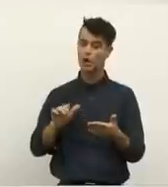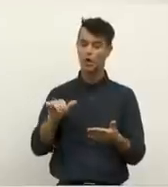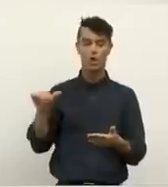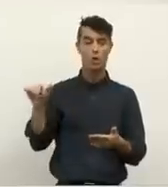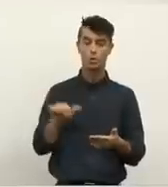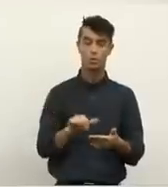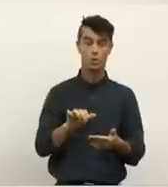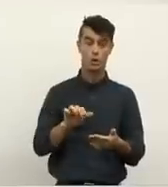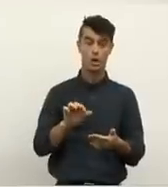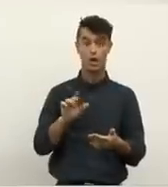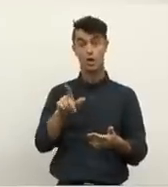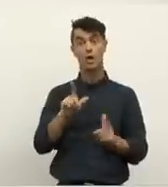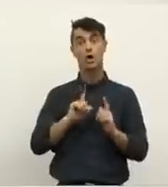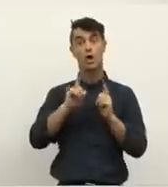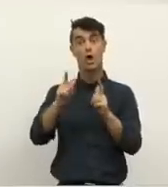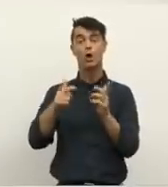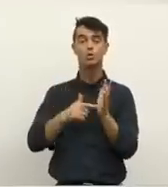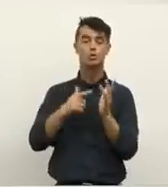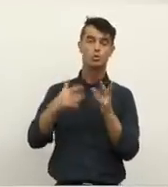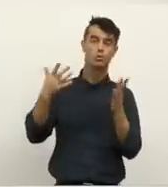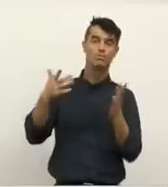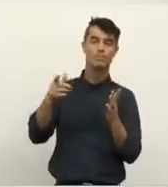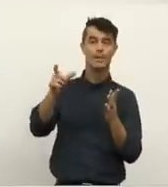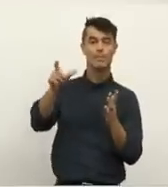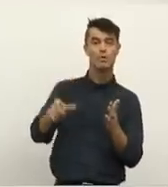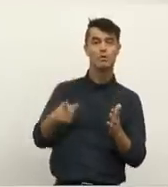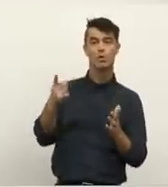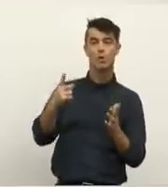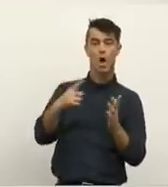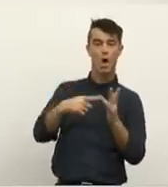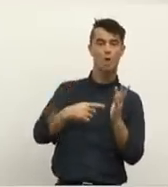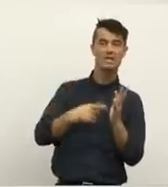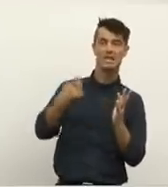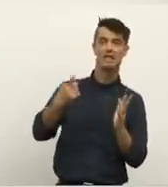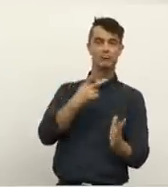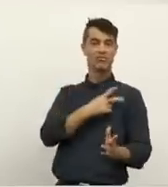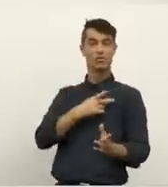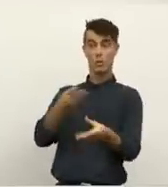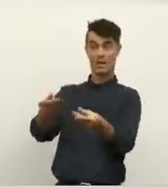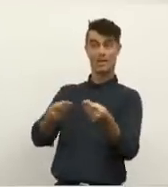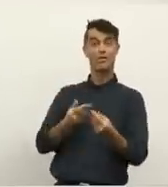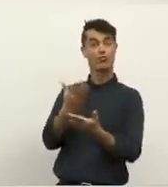if you've gone to a qualified professional, you brought that report with you